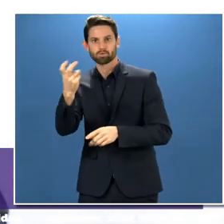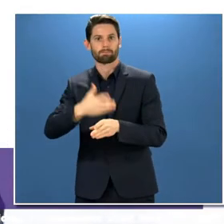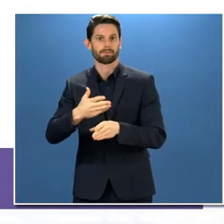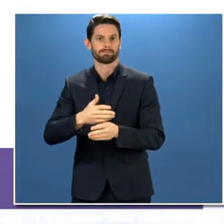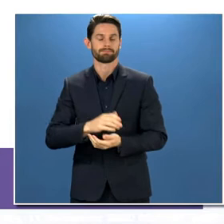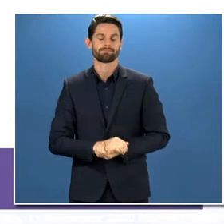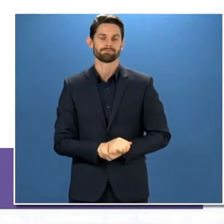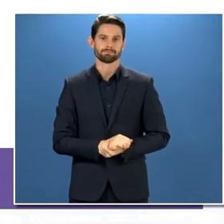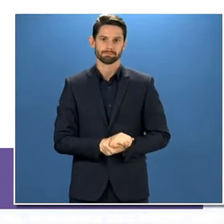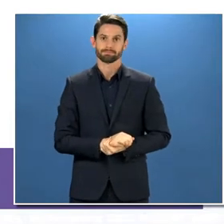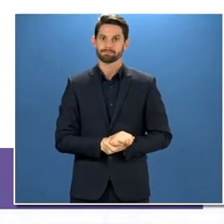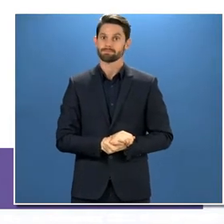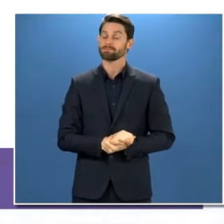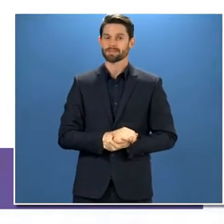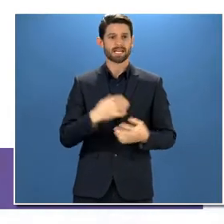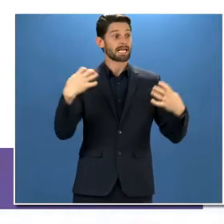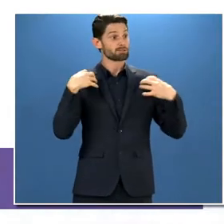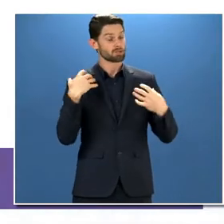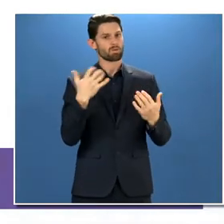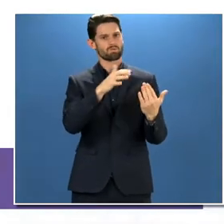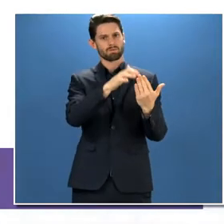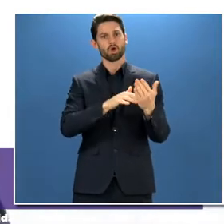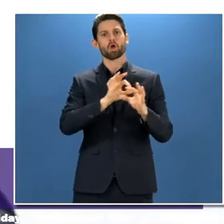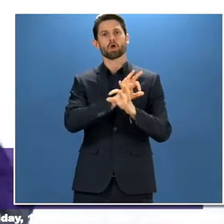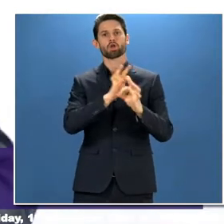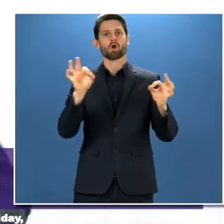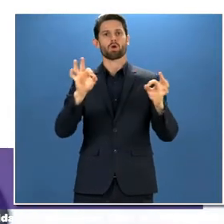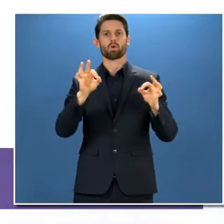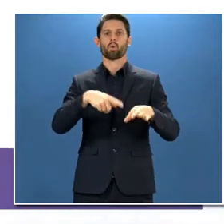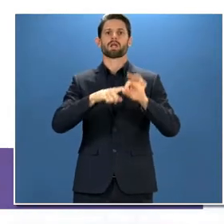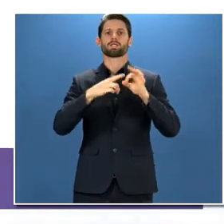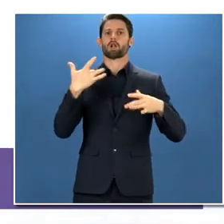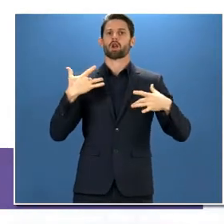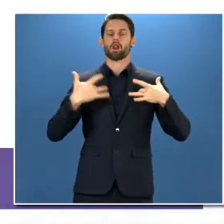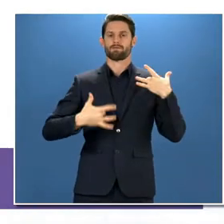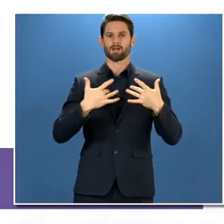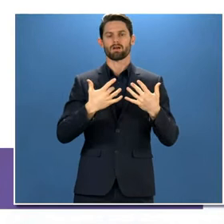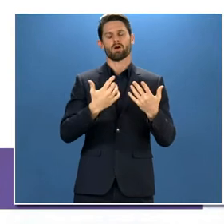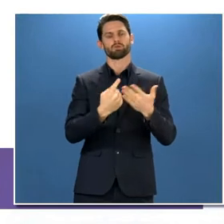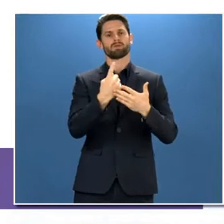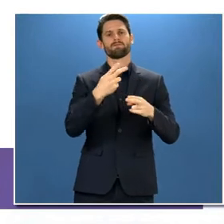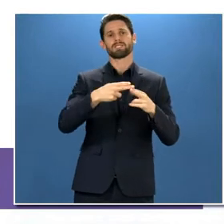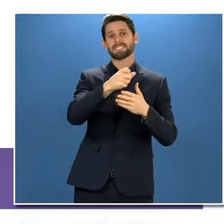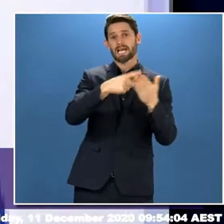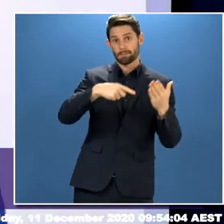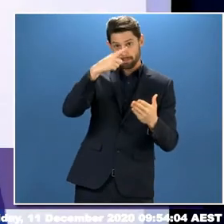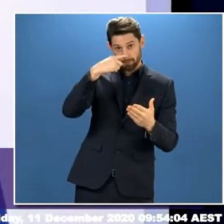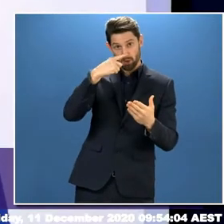place like an accessible home: Quality of life and opportunity for disabled people with accessible housing needs".